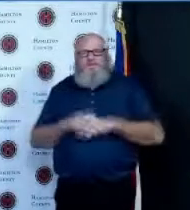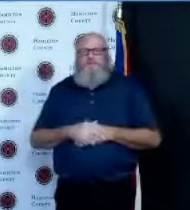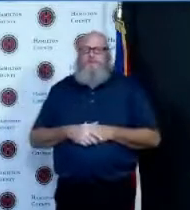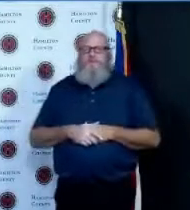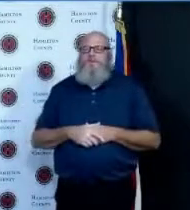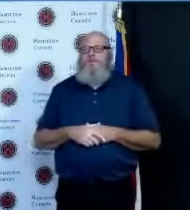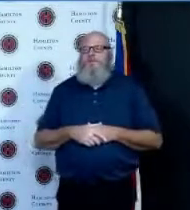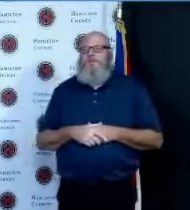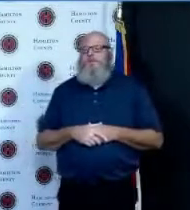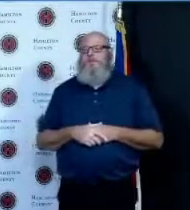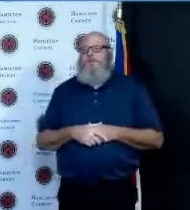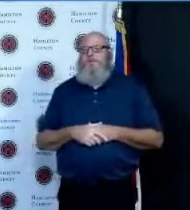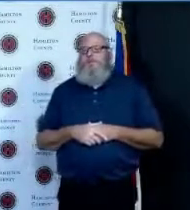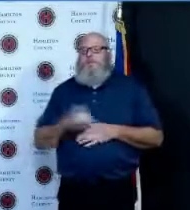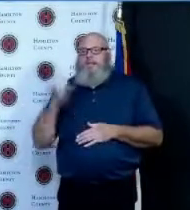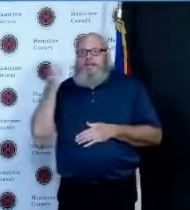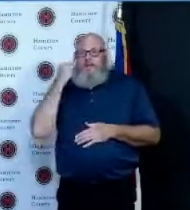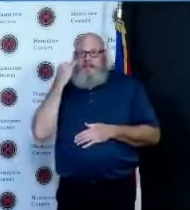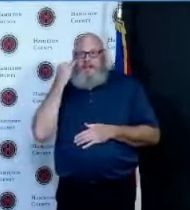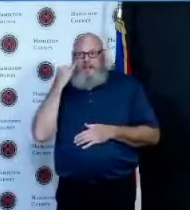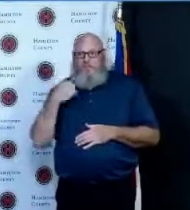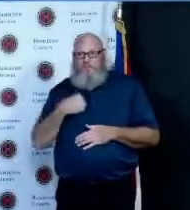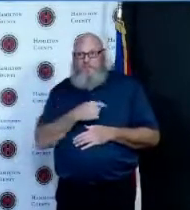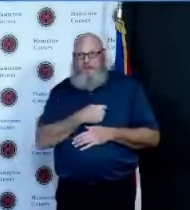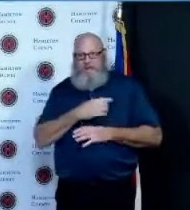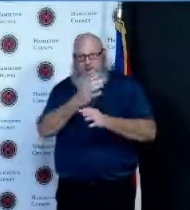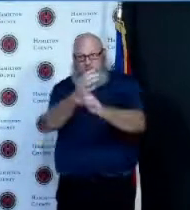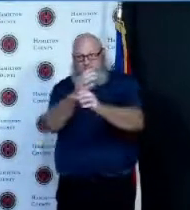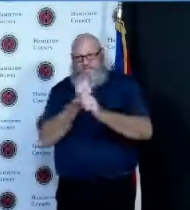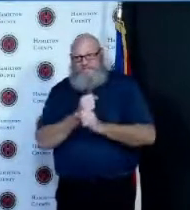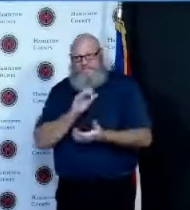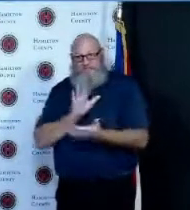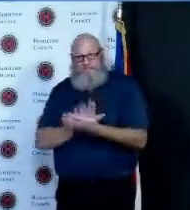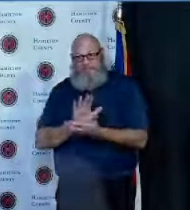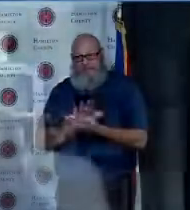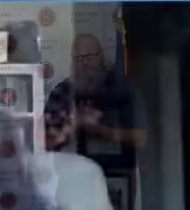do you think that is a chain of events you can do this week this next week we are a little